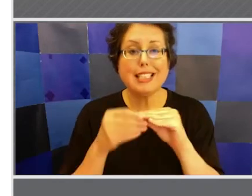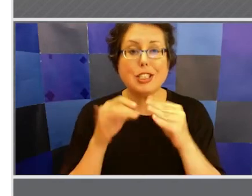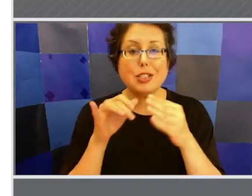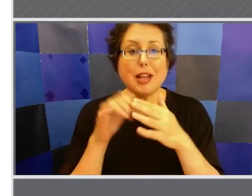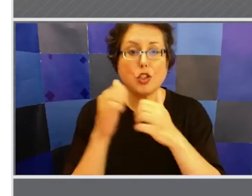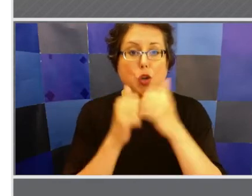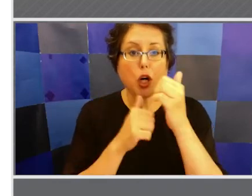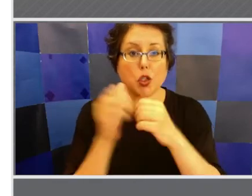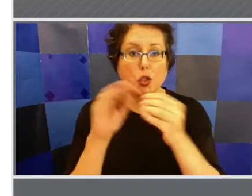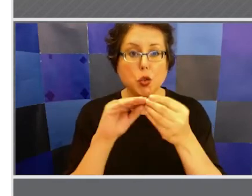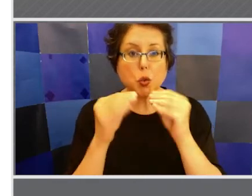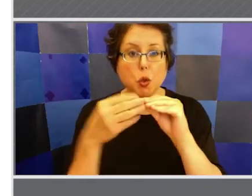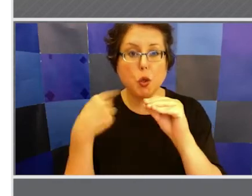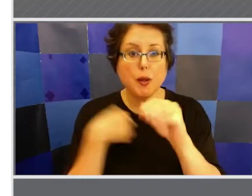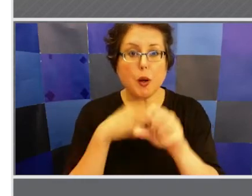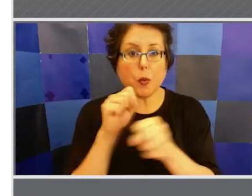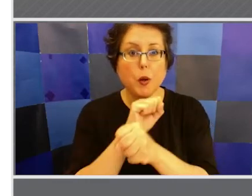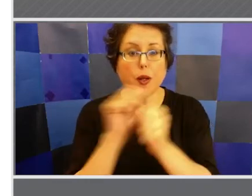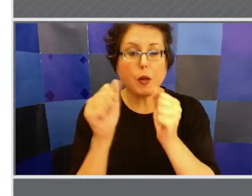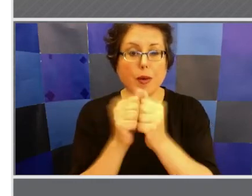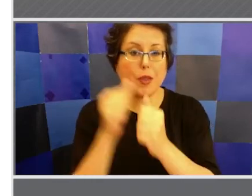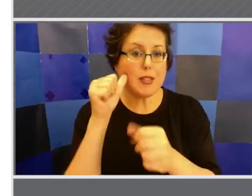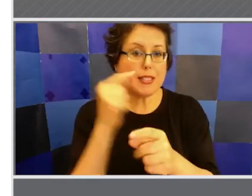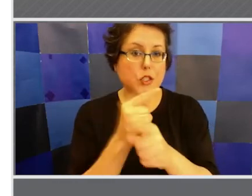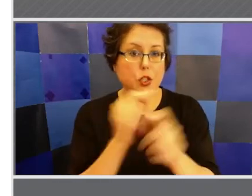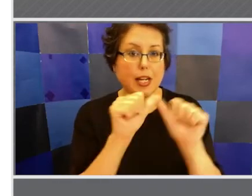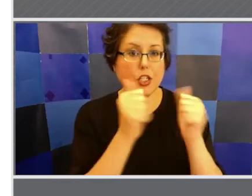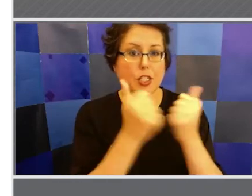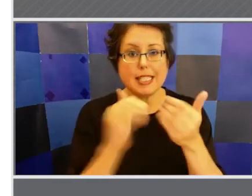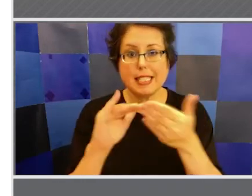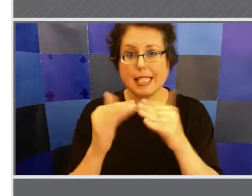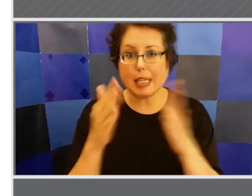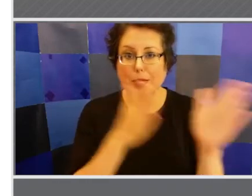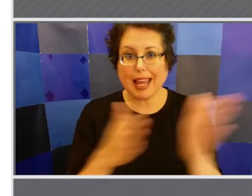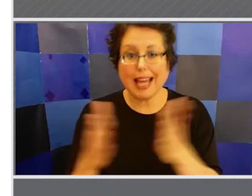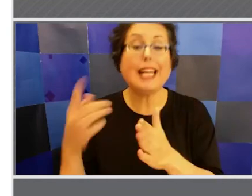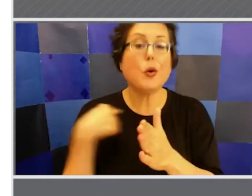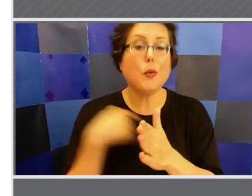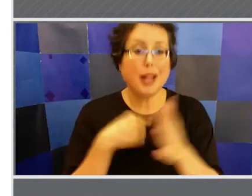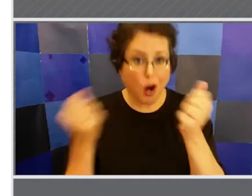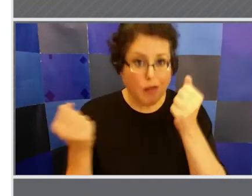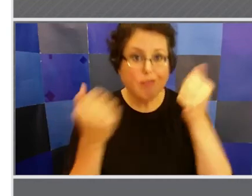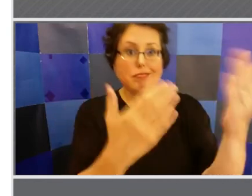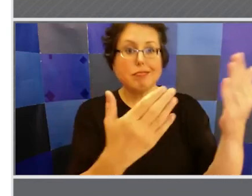We're also working with our sister agency city planning on launching a engage PGH play